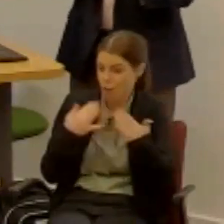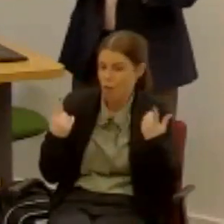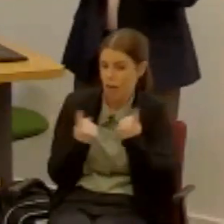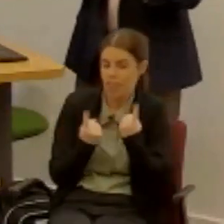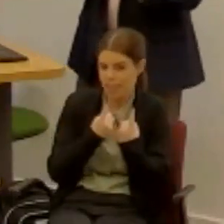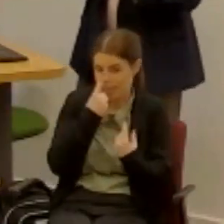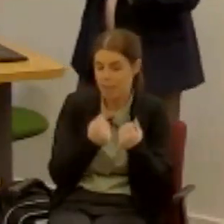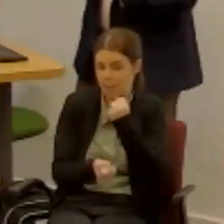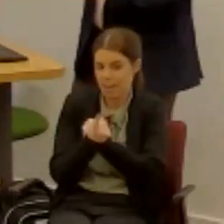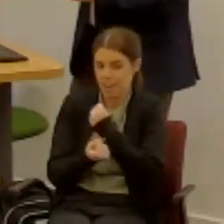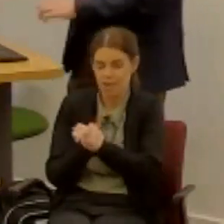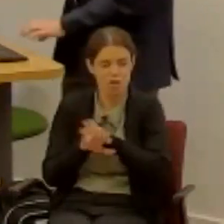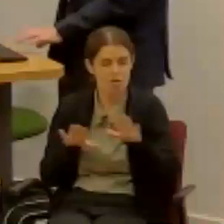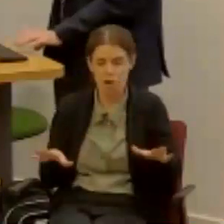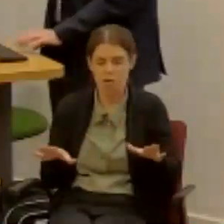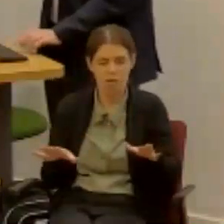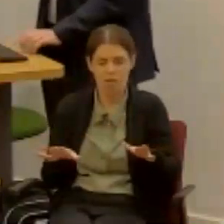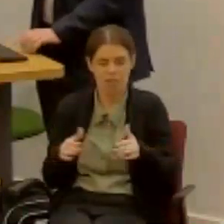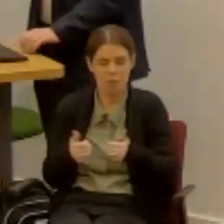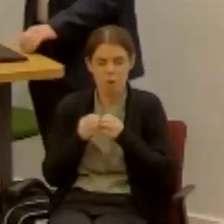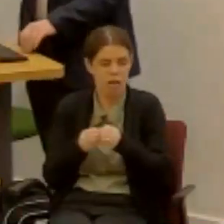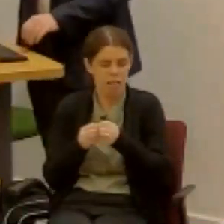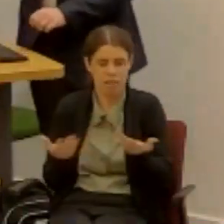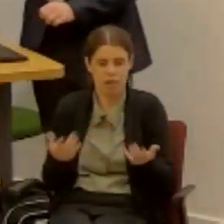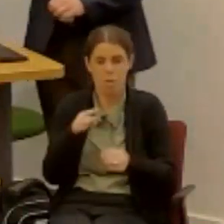So, it's not really practical. That level of evidence it's tough to meet.